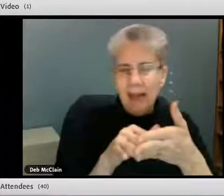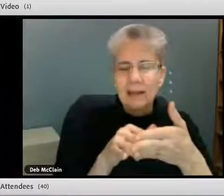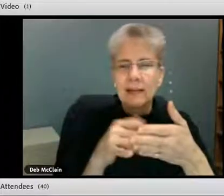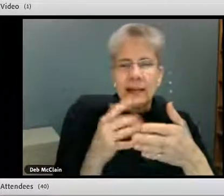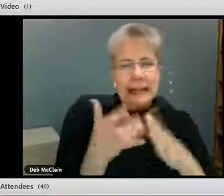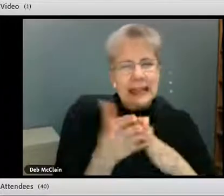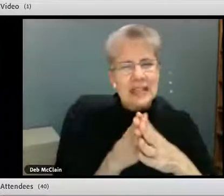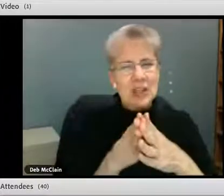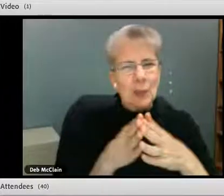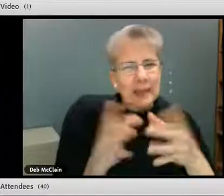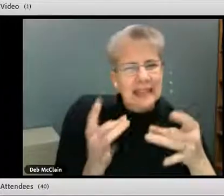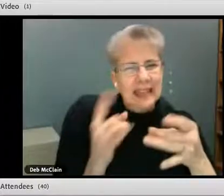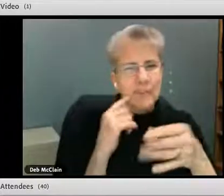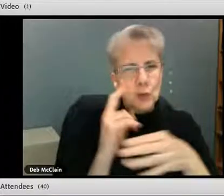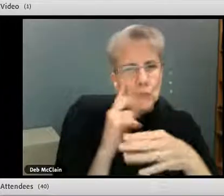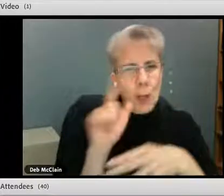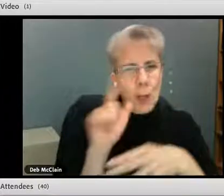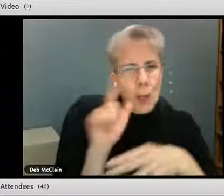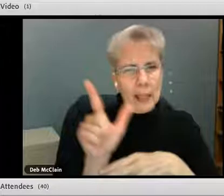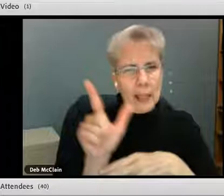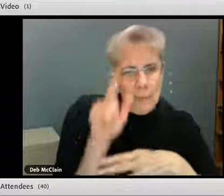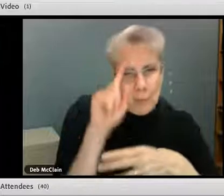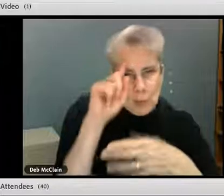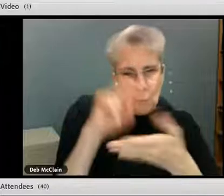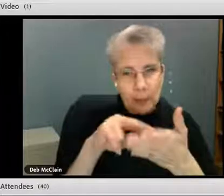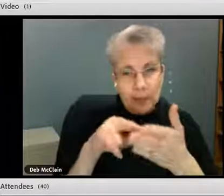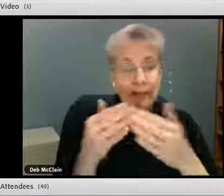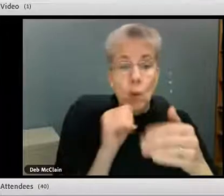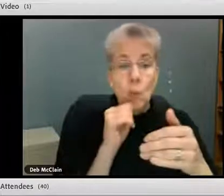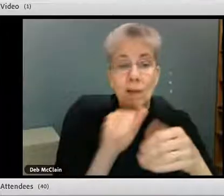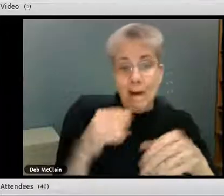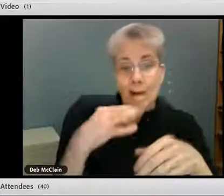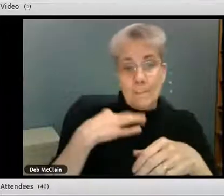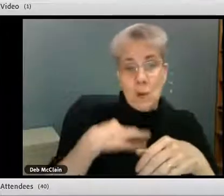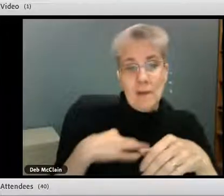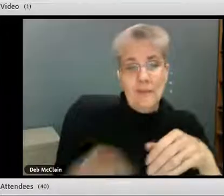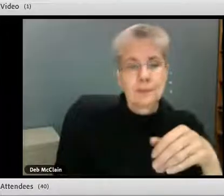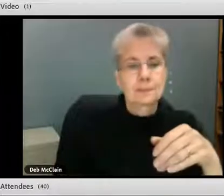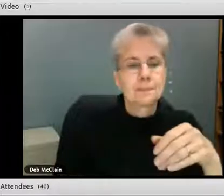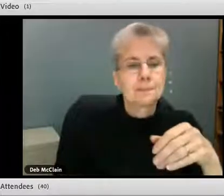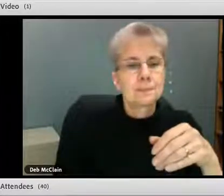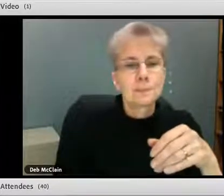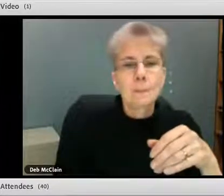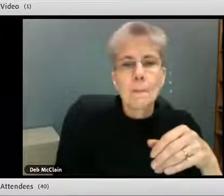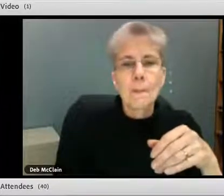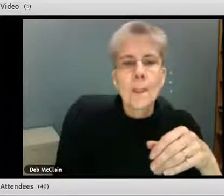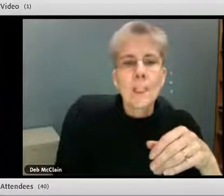for library purposes, even though we're sort of nonprofit. So, commercial use always the best.